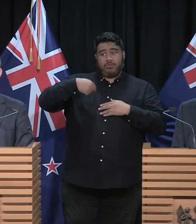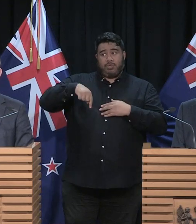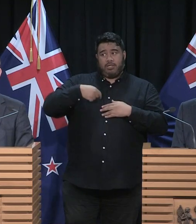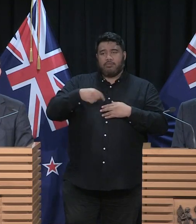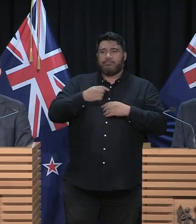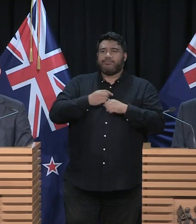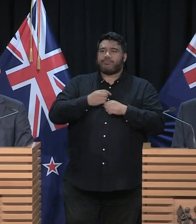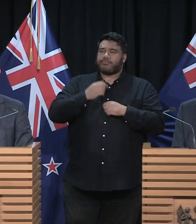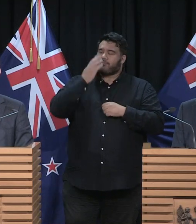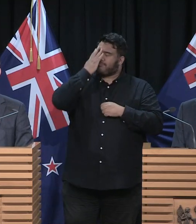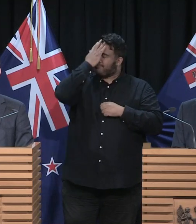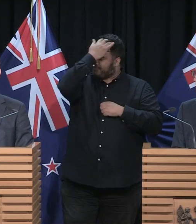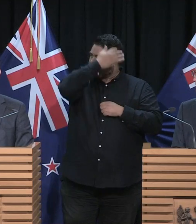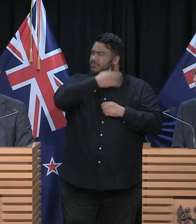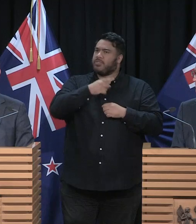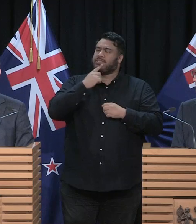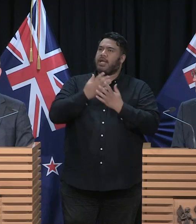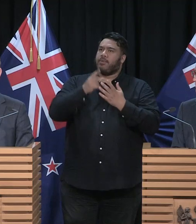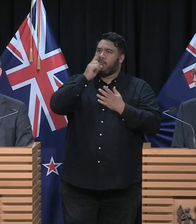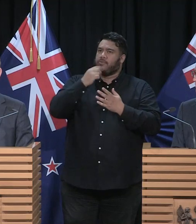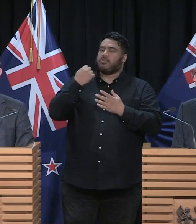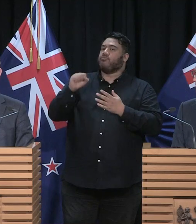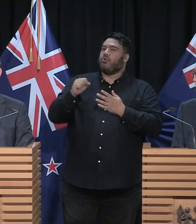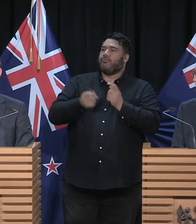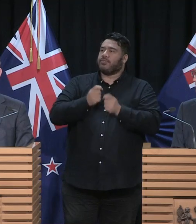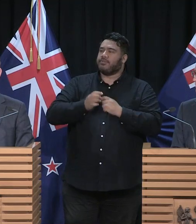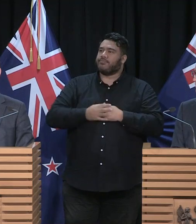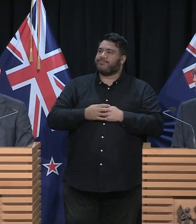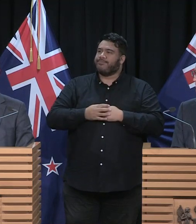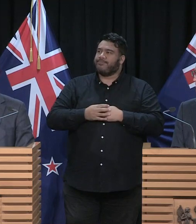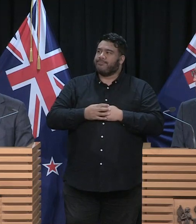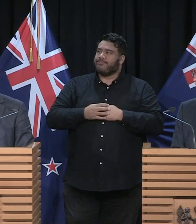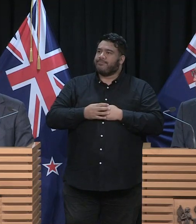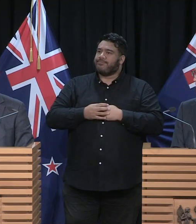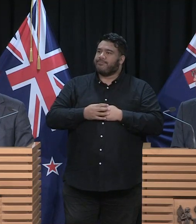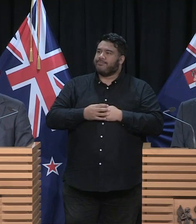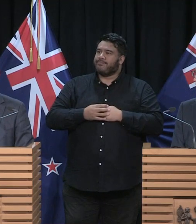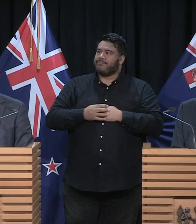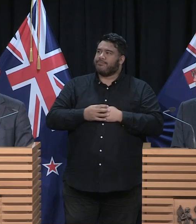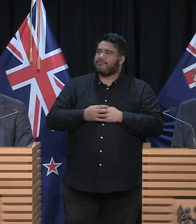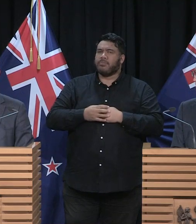which, again, the Director-General went through earlier in the week - that give us an indication of the